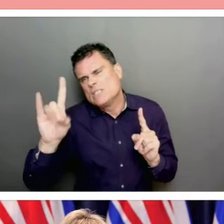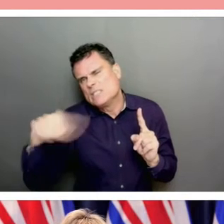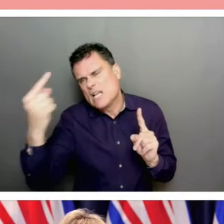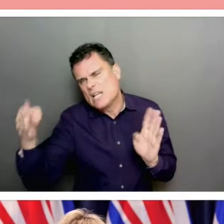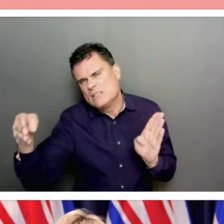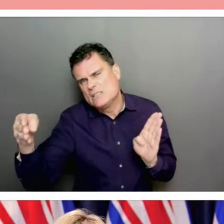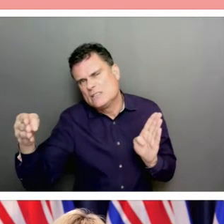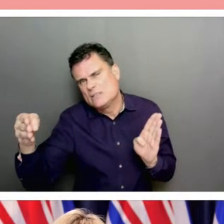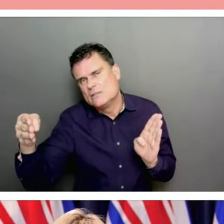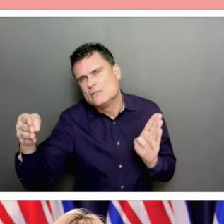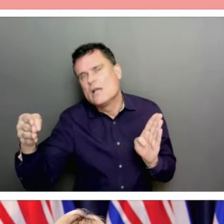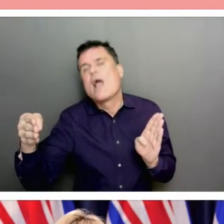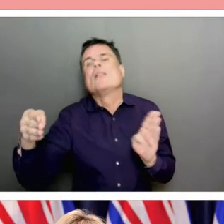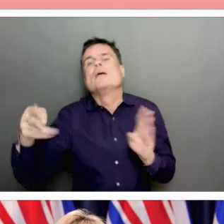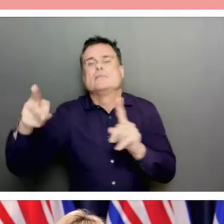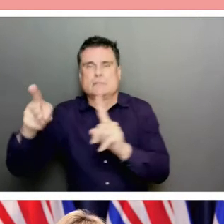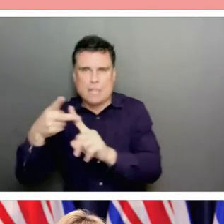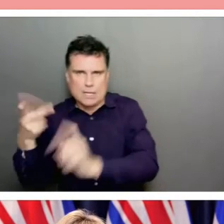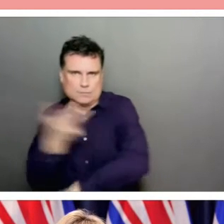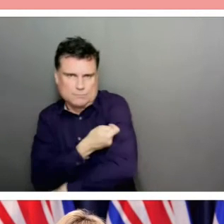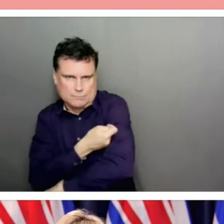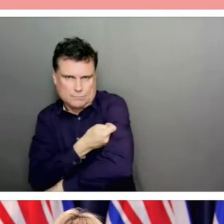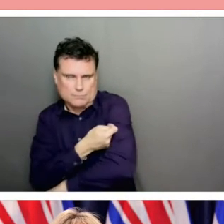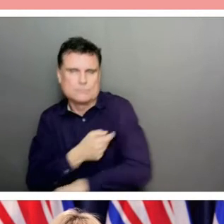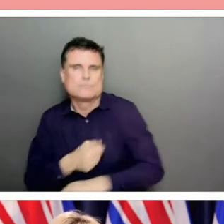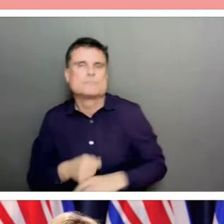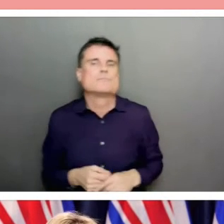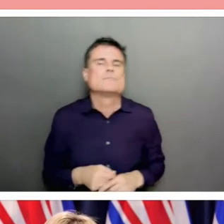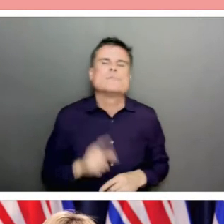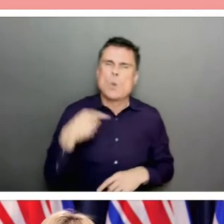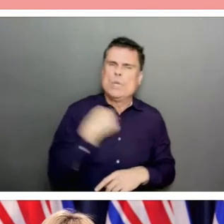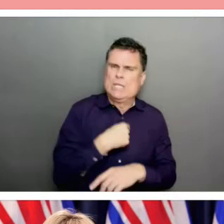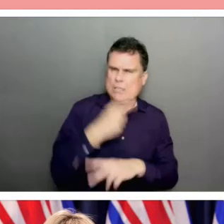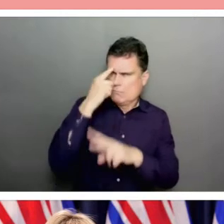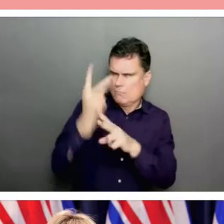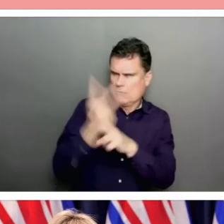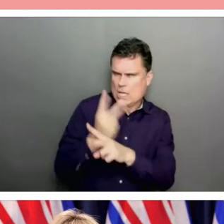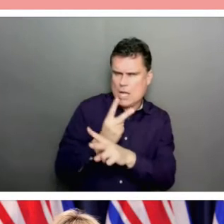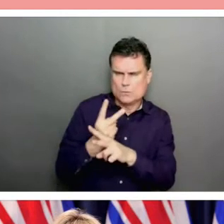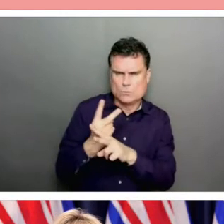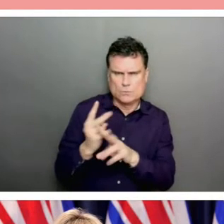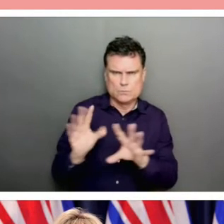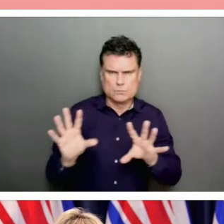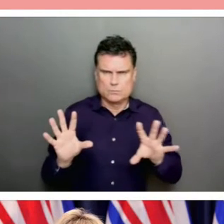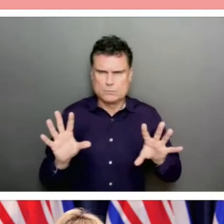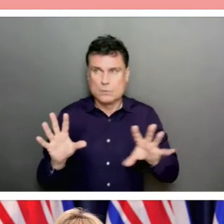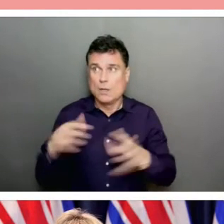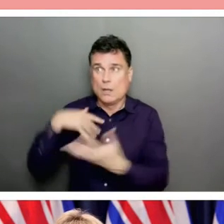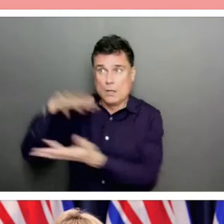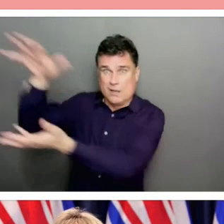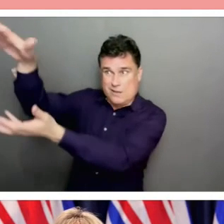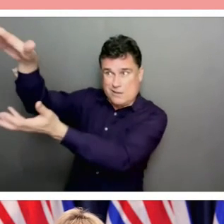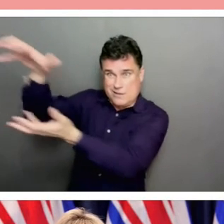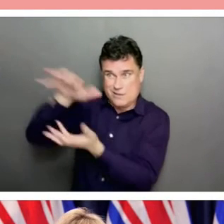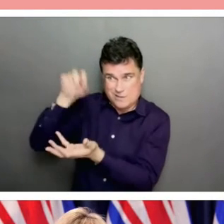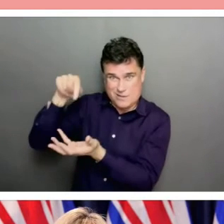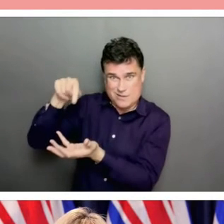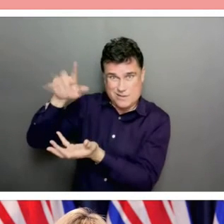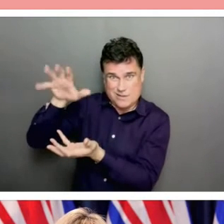start getting their second dose. So for people who receive the vaccine last week and this week and in